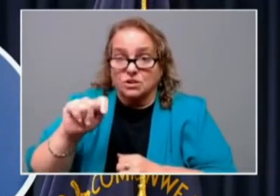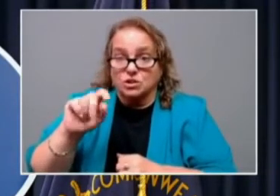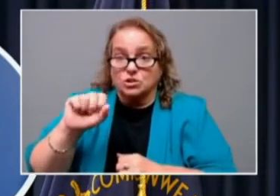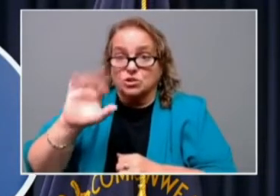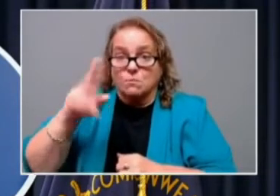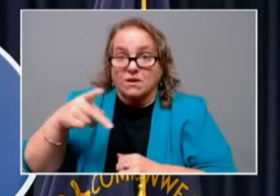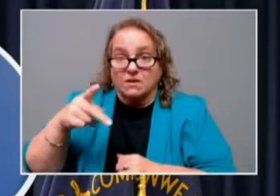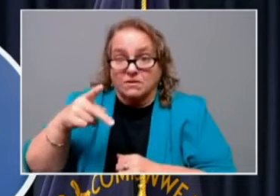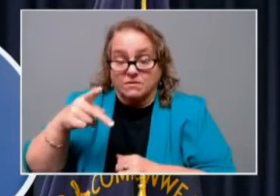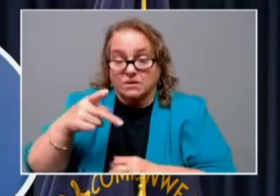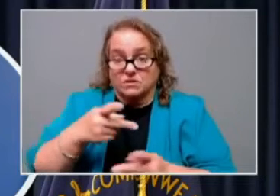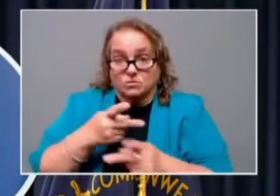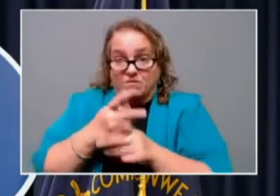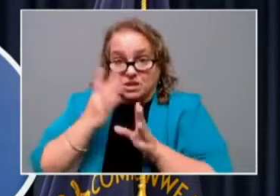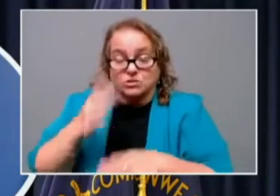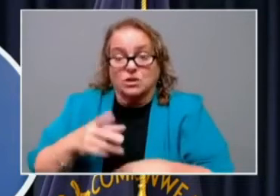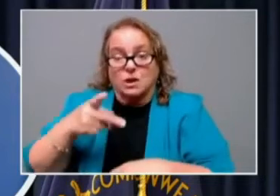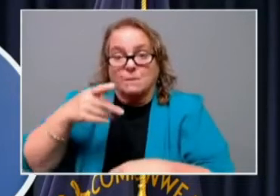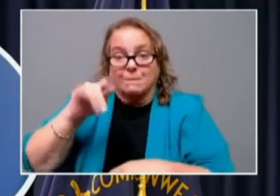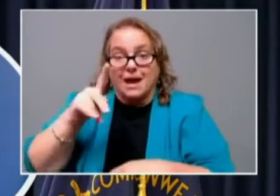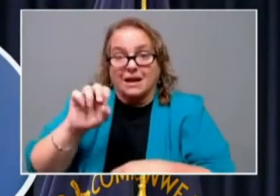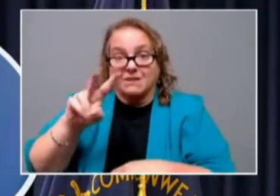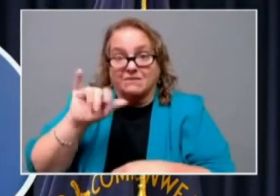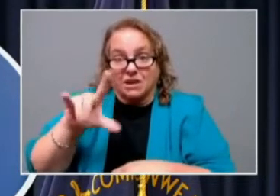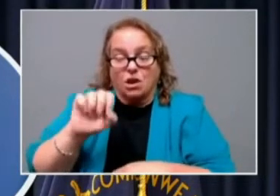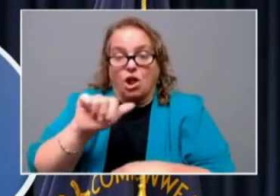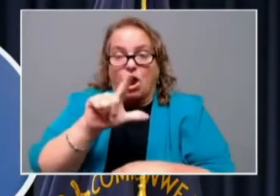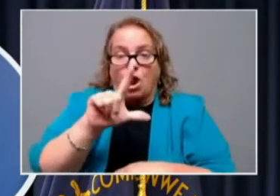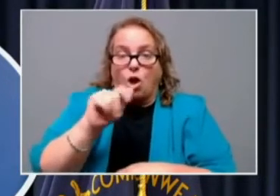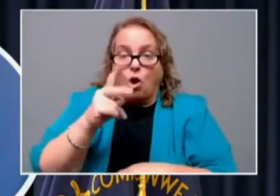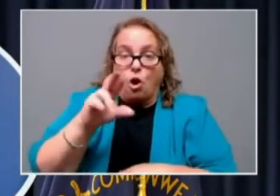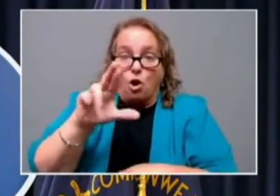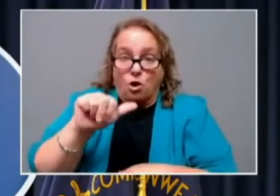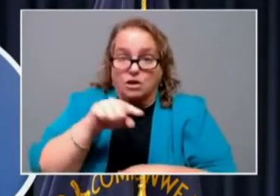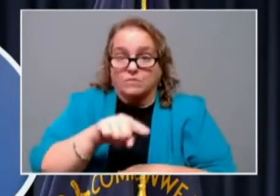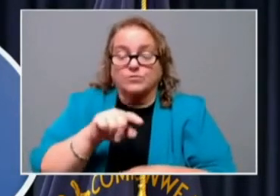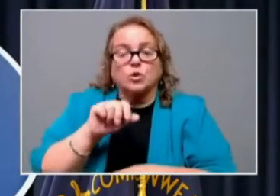Laura normally works on the cardio thoracic vascular unit. So normally